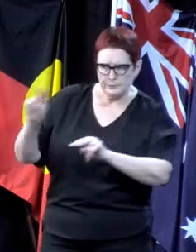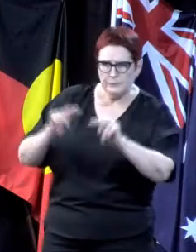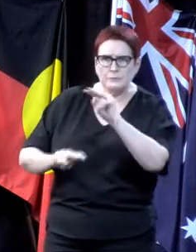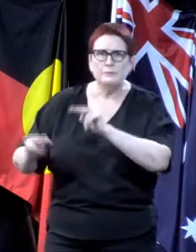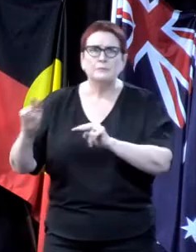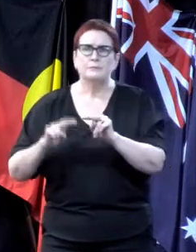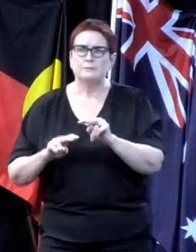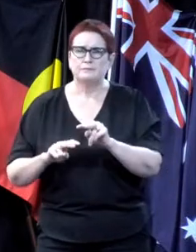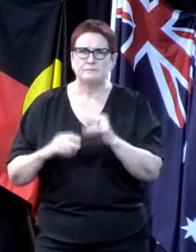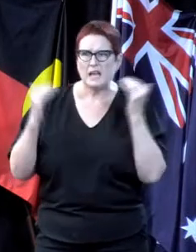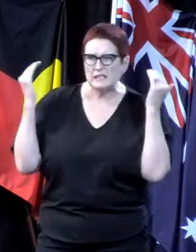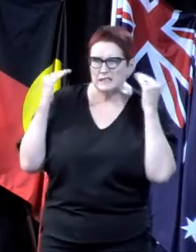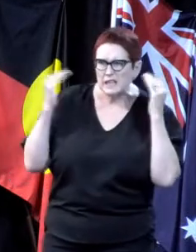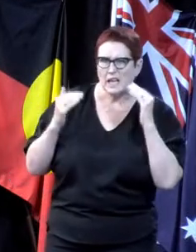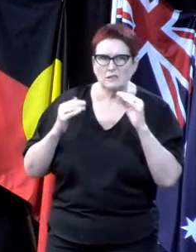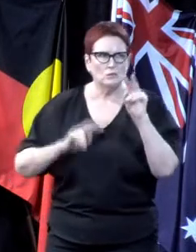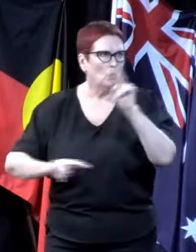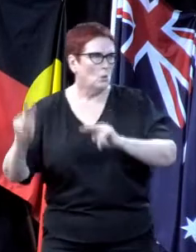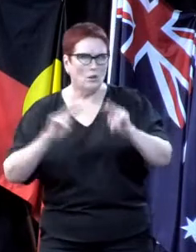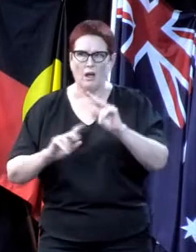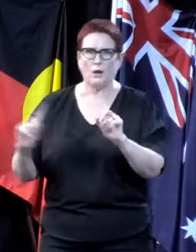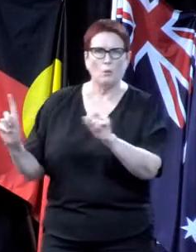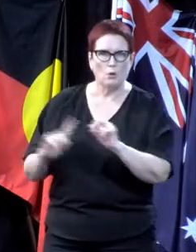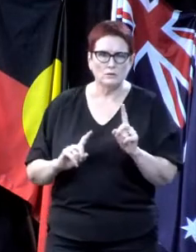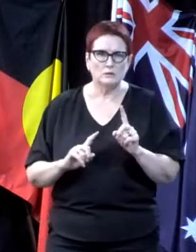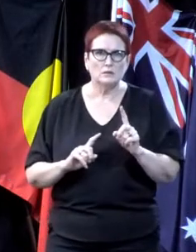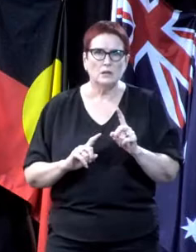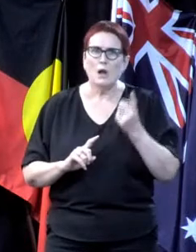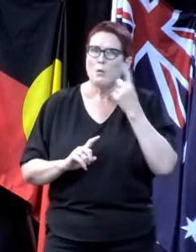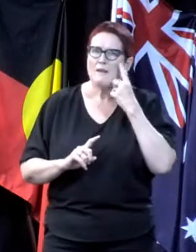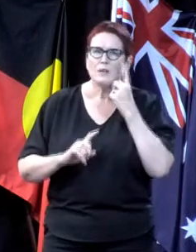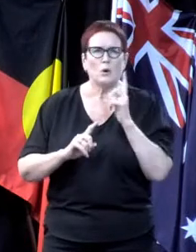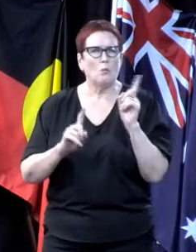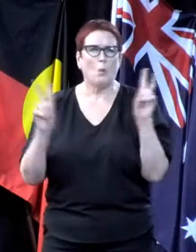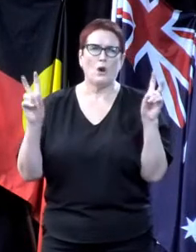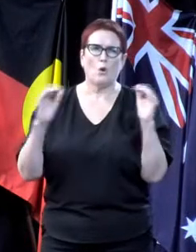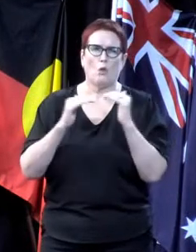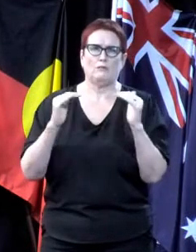What does the sounds look like? What is it looking like? And so, we're looking at the reasonable adjustments for that.